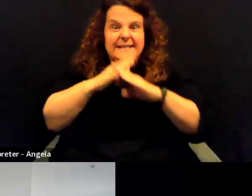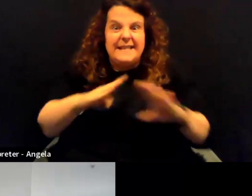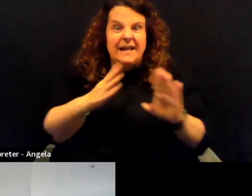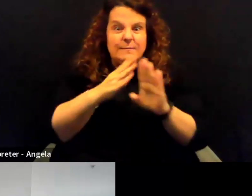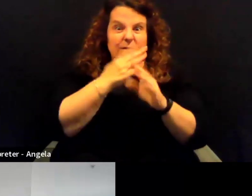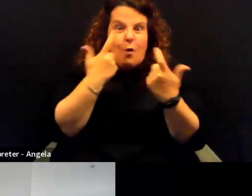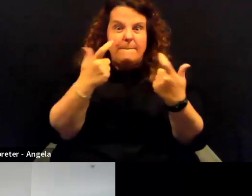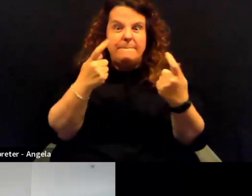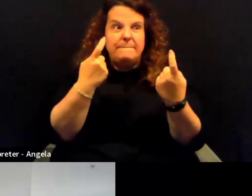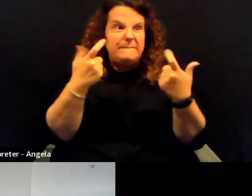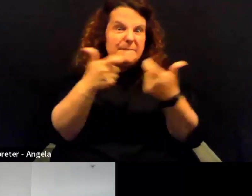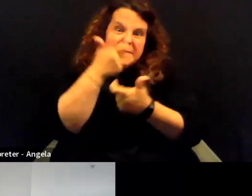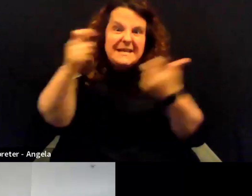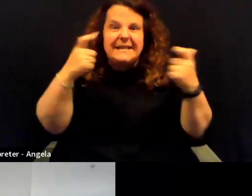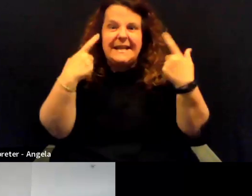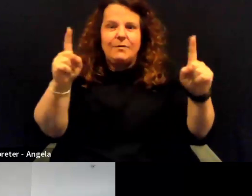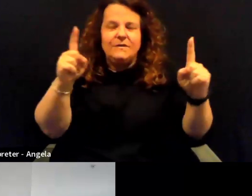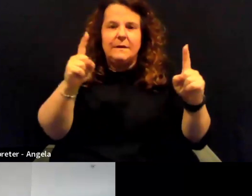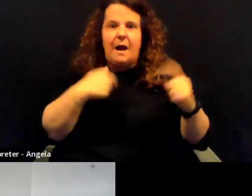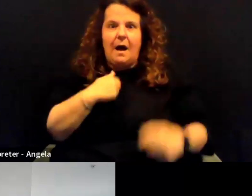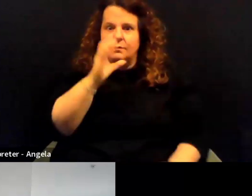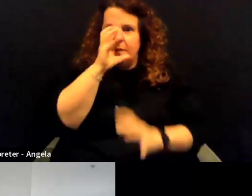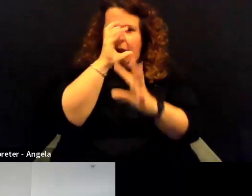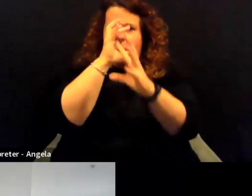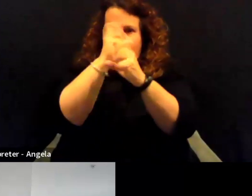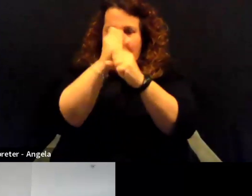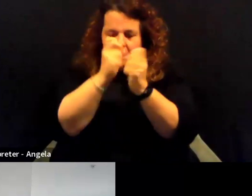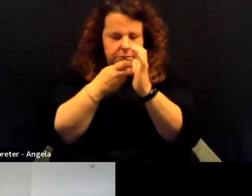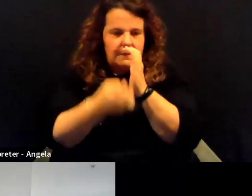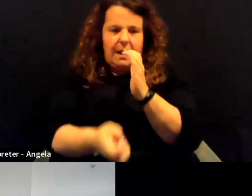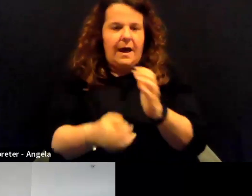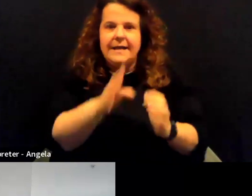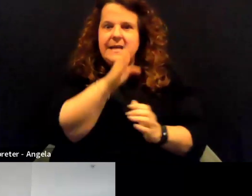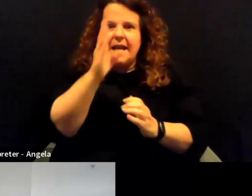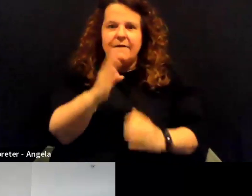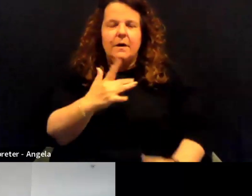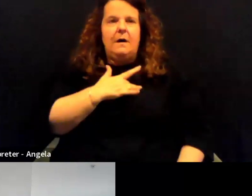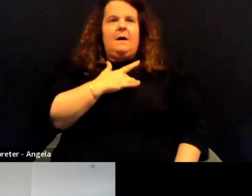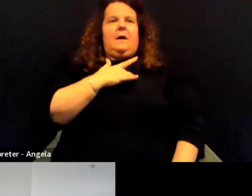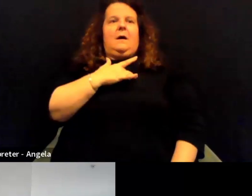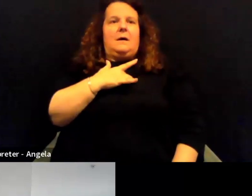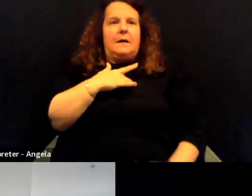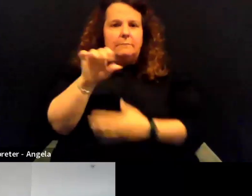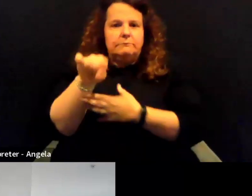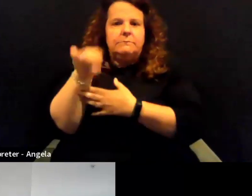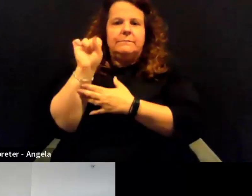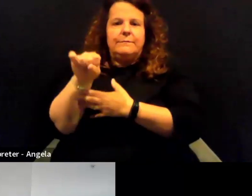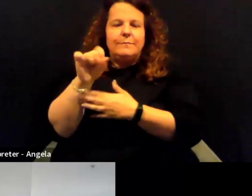captivated me in a way that nothing else had, and everybody who was also into it and the